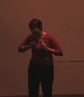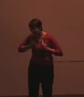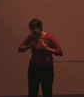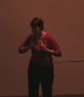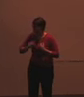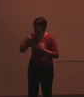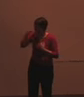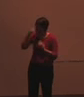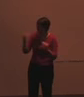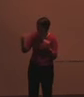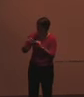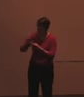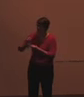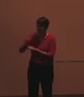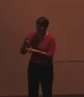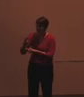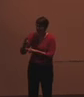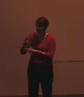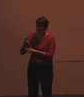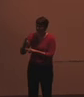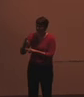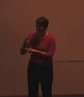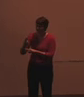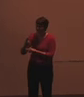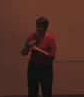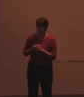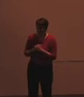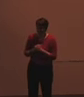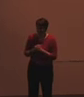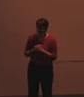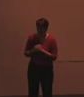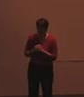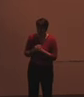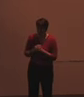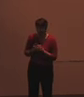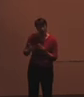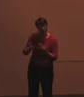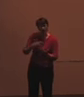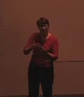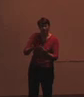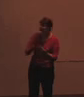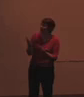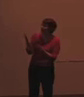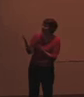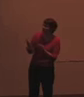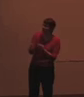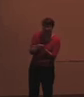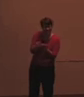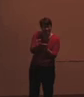So in such a very, very simple innocent inspirations